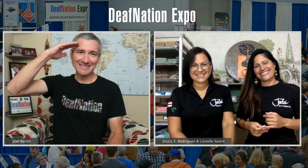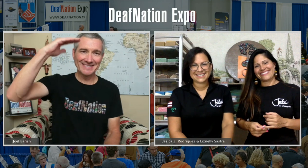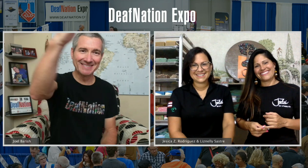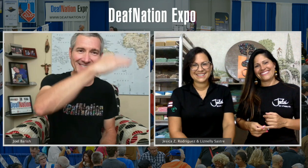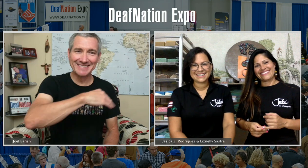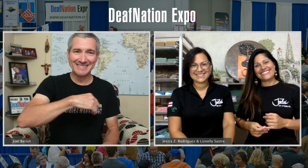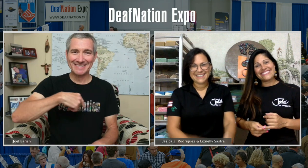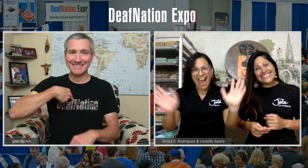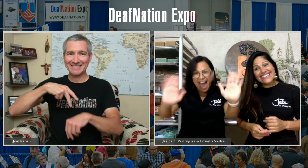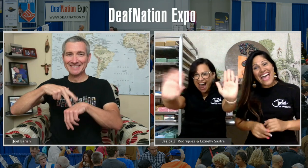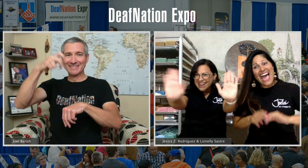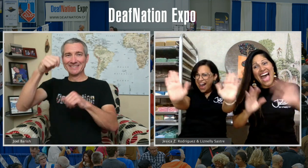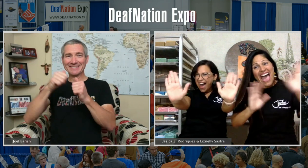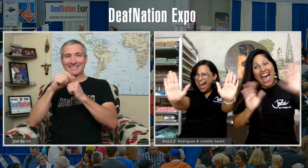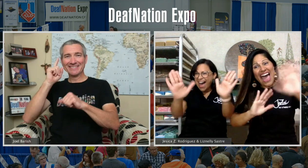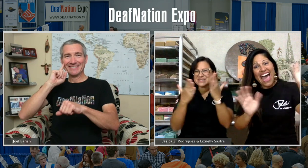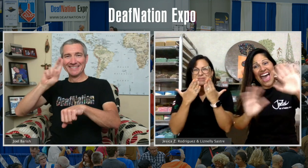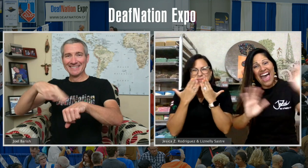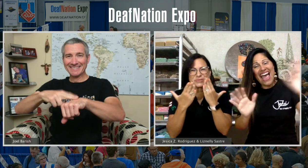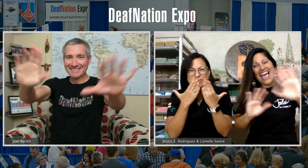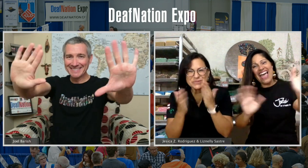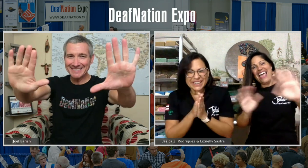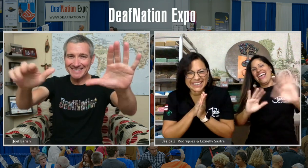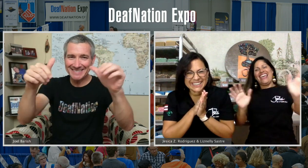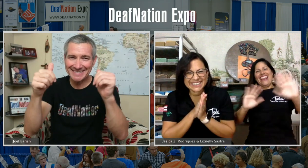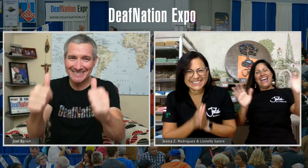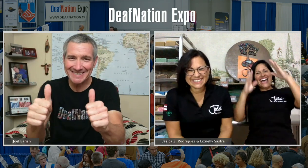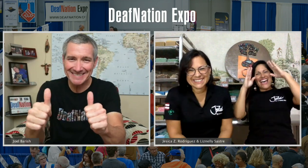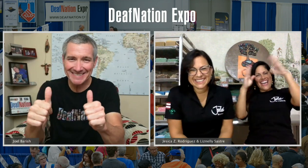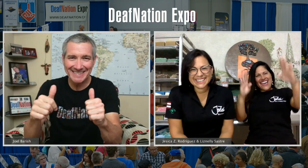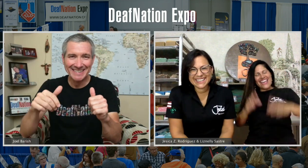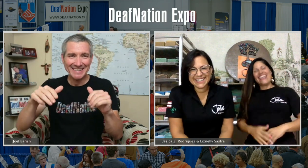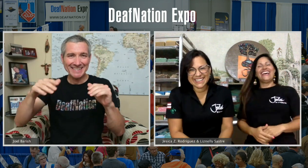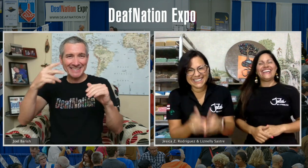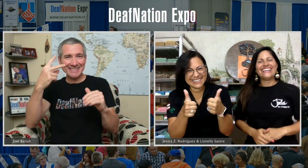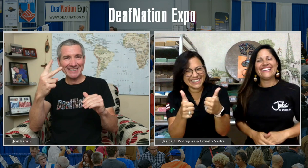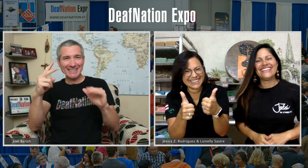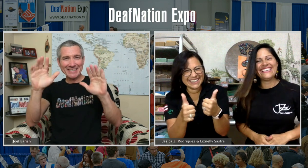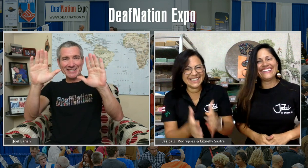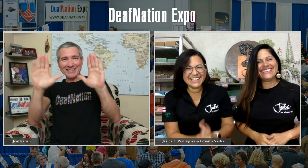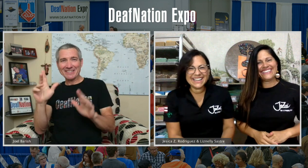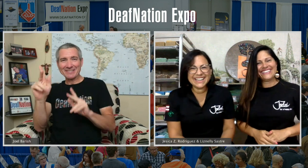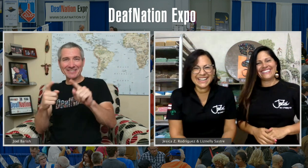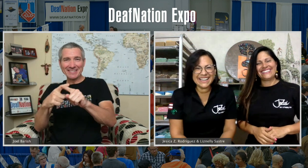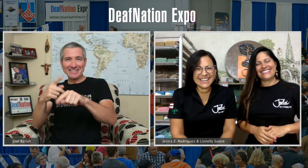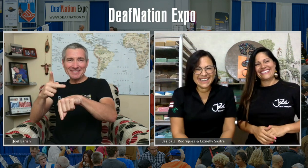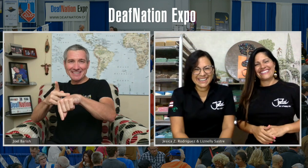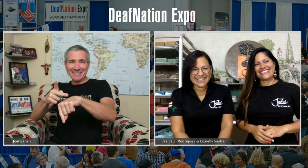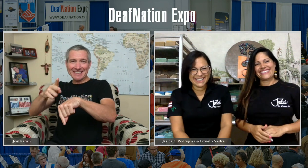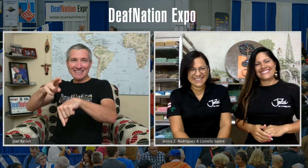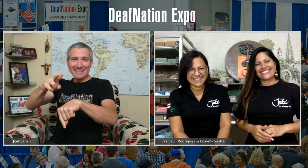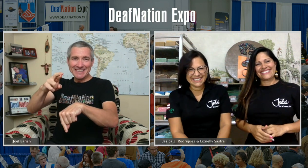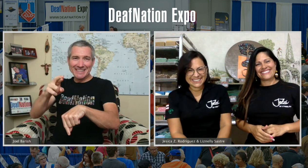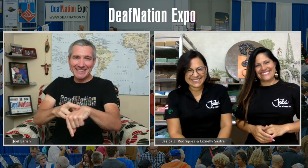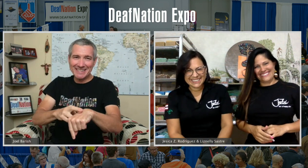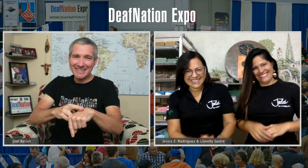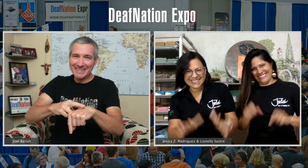Hello! I’m Joel with DeafNation. Hello! I see two great people from Puerto Rico.